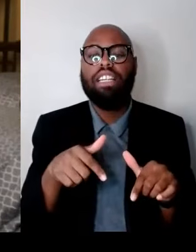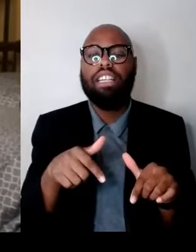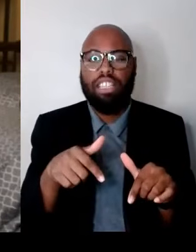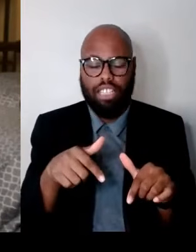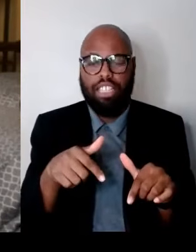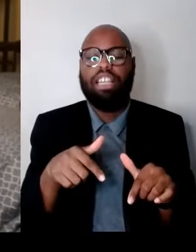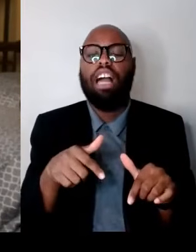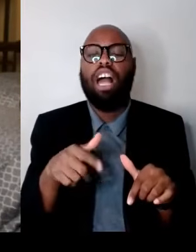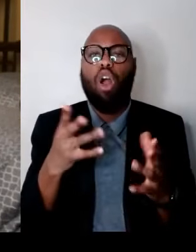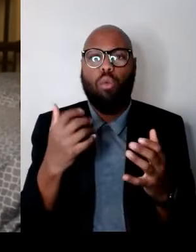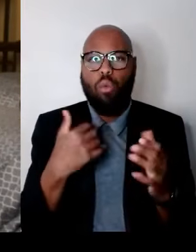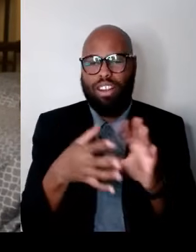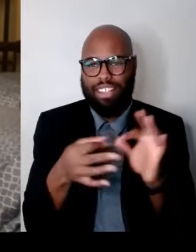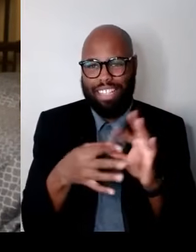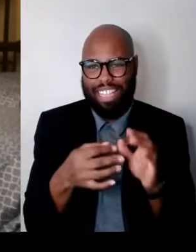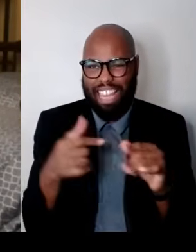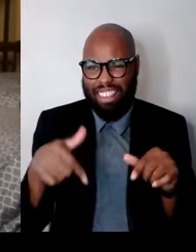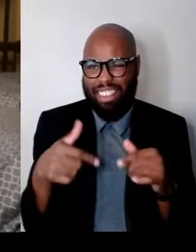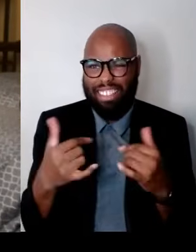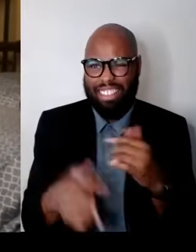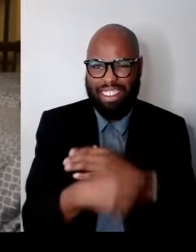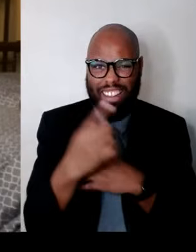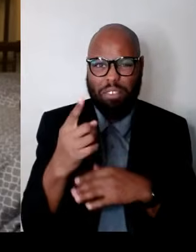which is that there's often